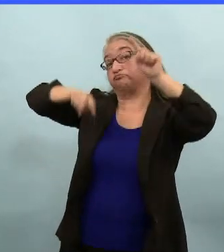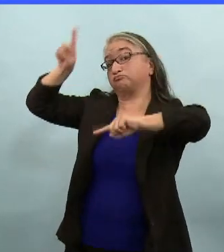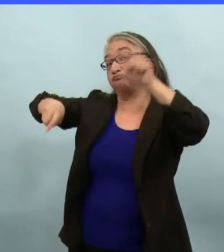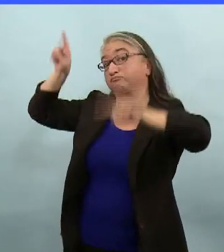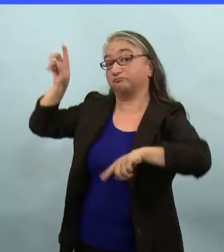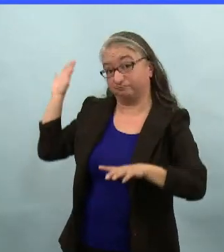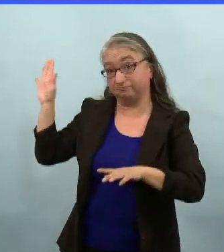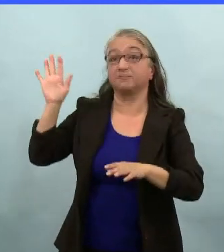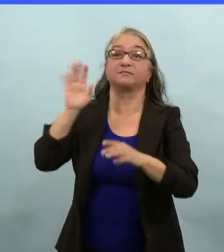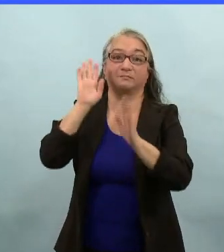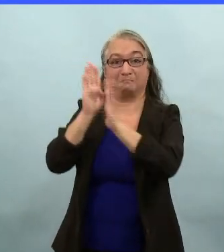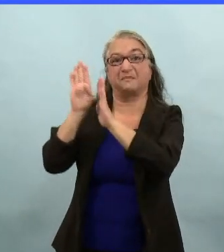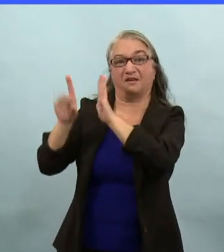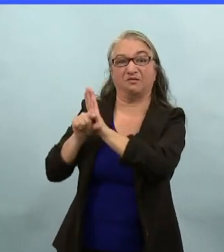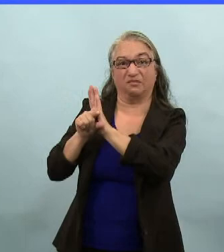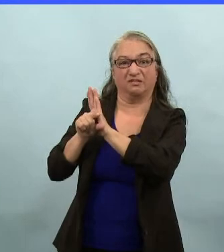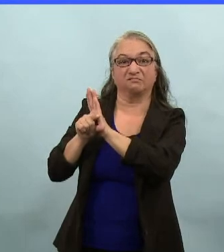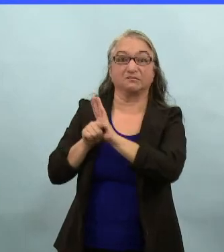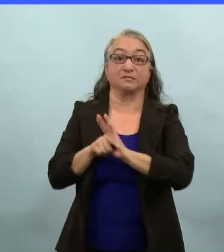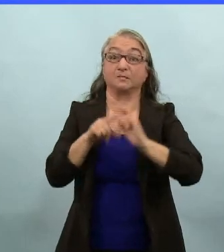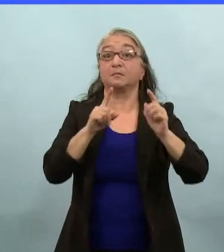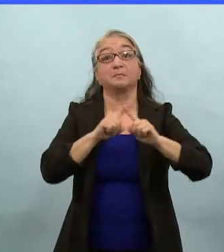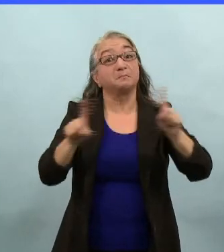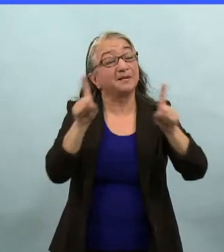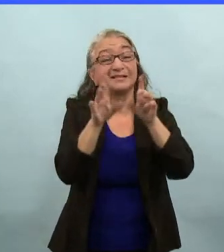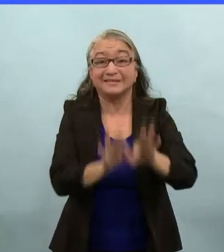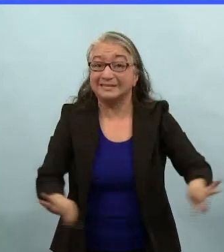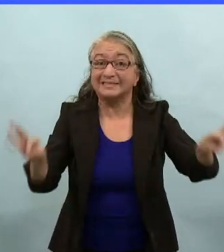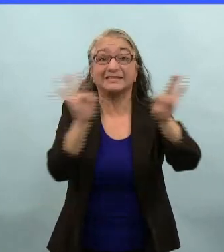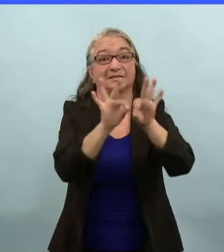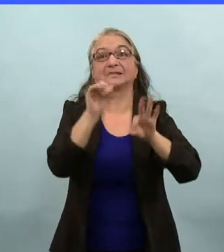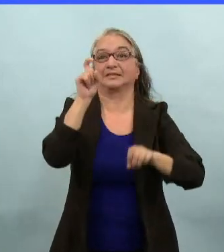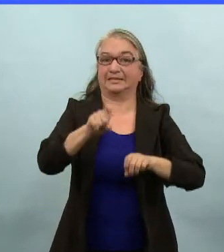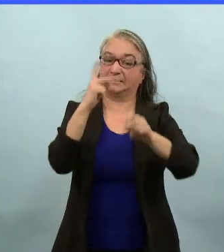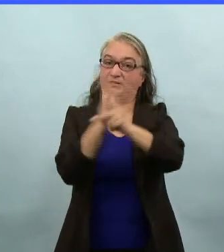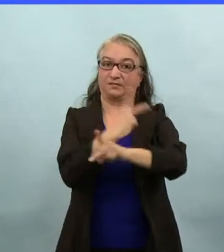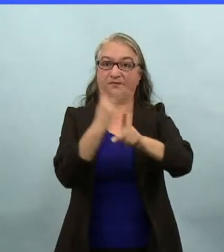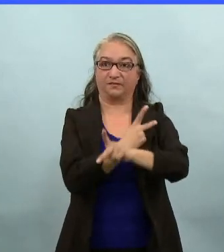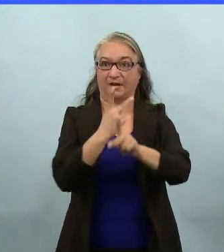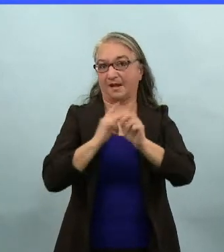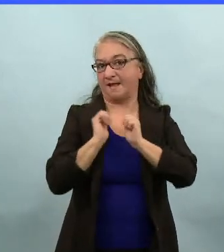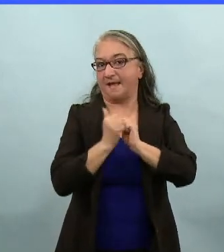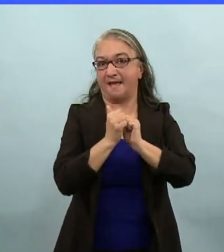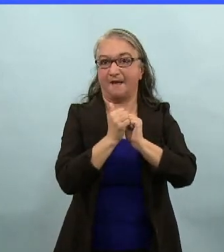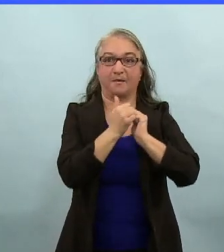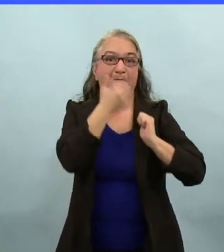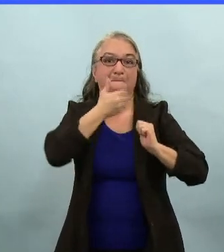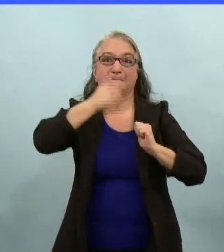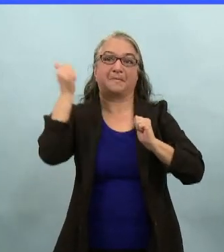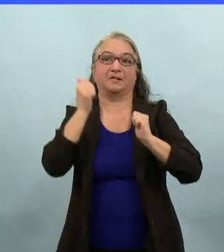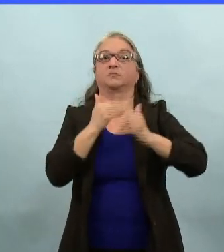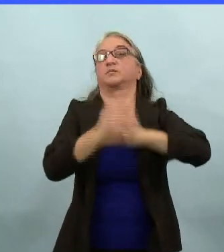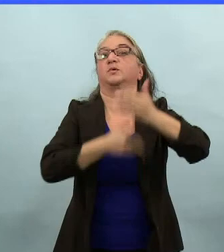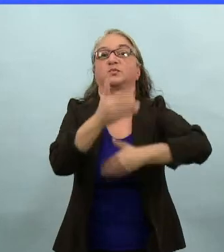to find the best pathway to registration as a nurse in manitoba manitobans expect this sense